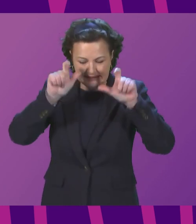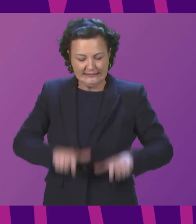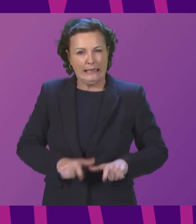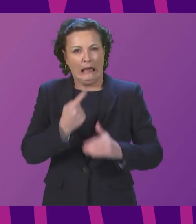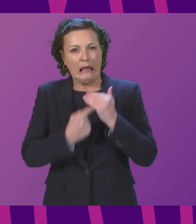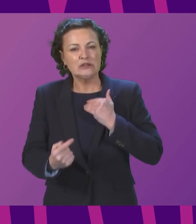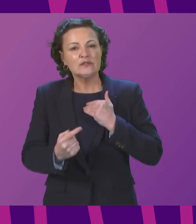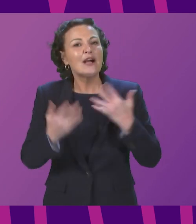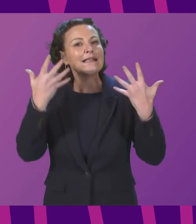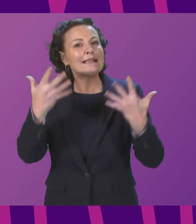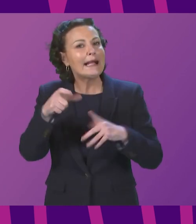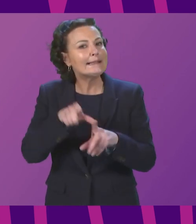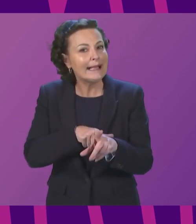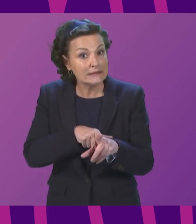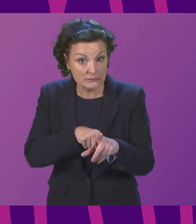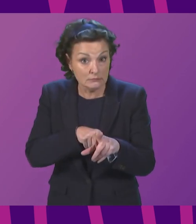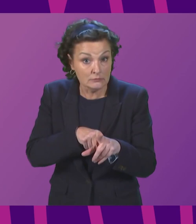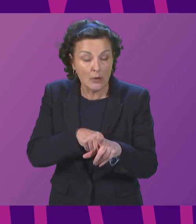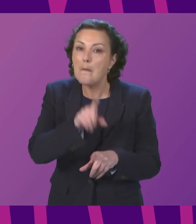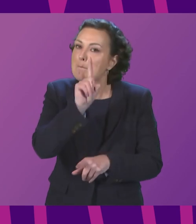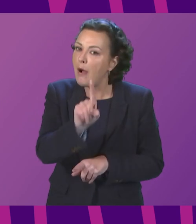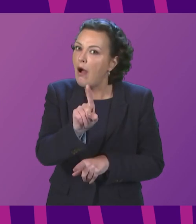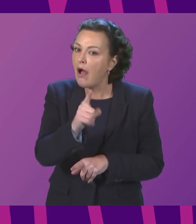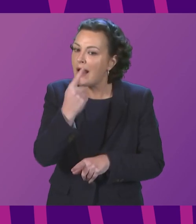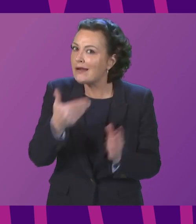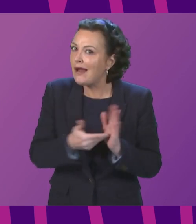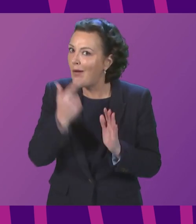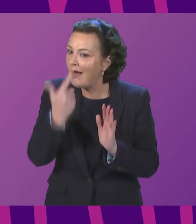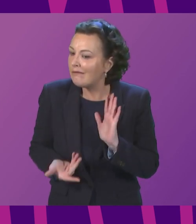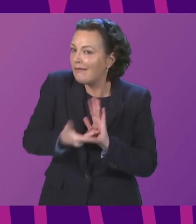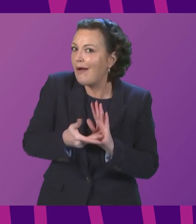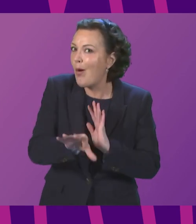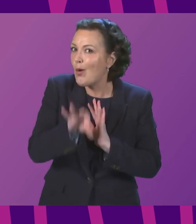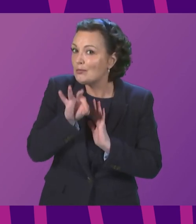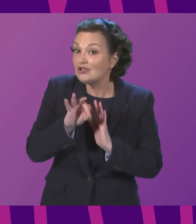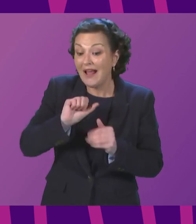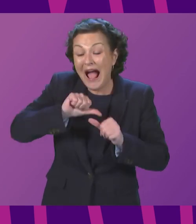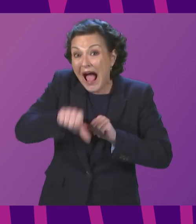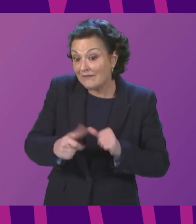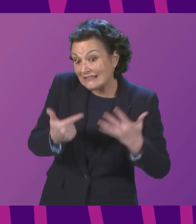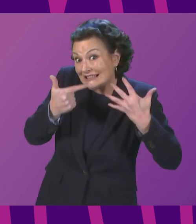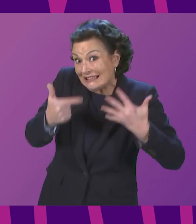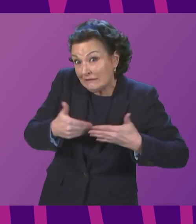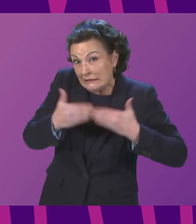days, now there will be an option to end isolation after seven days, as long as, first, they